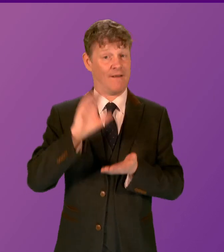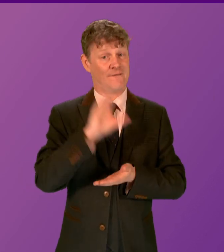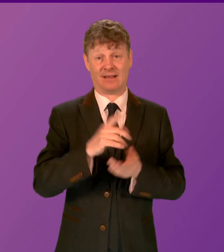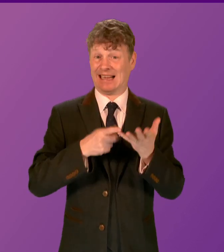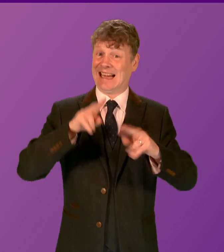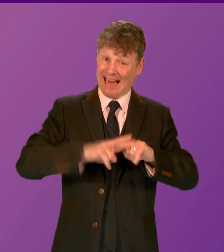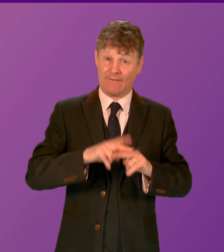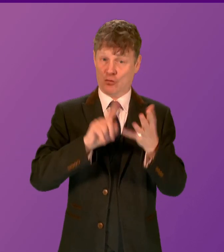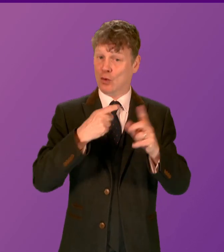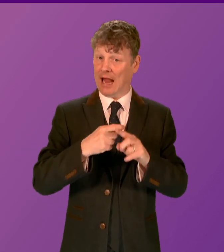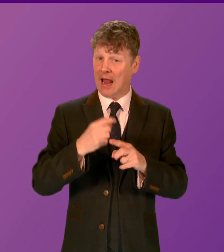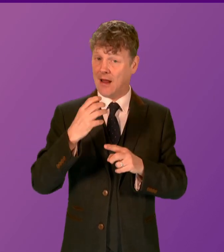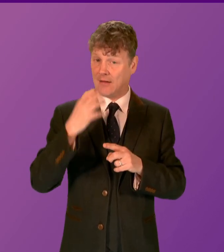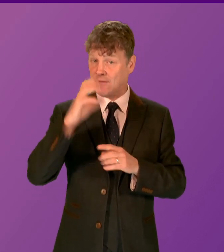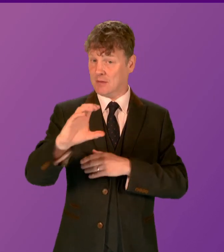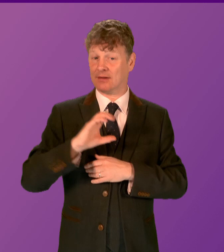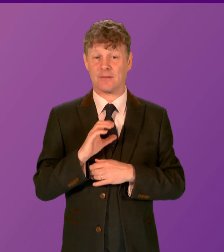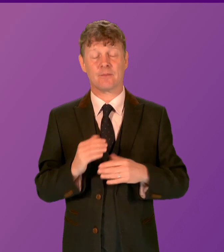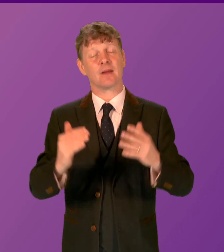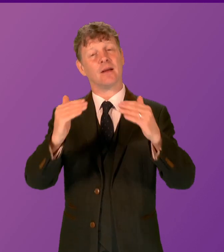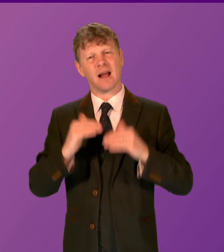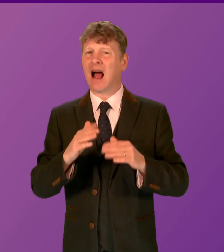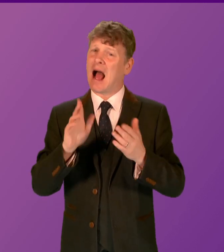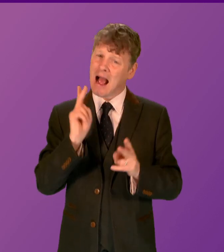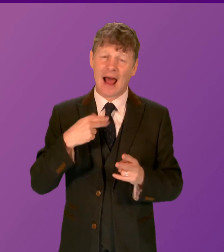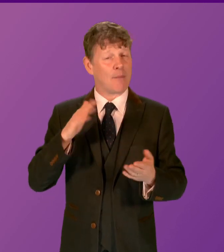I am happy to write to Douglas Ross with more detail on the action that we are taking.